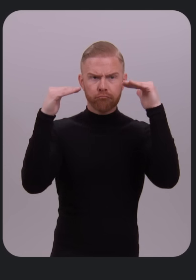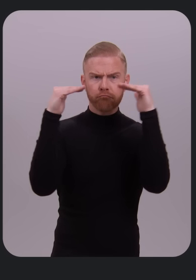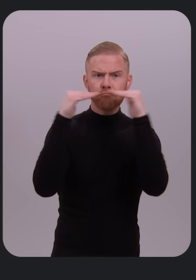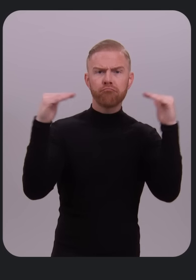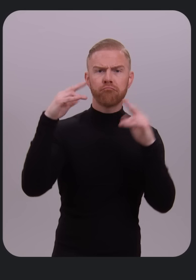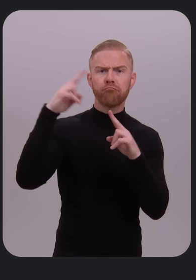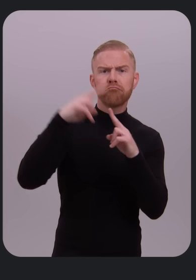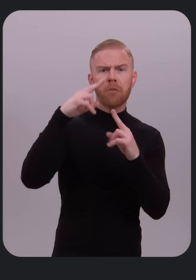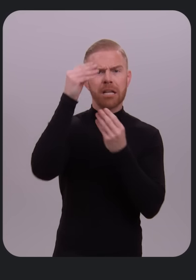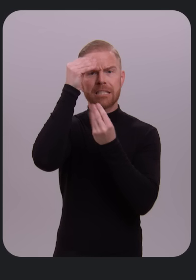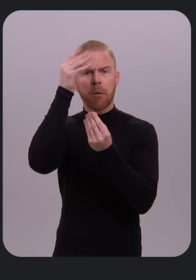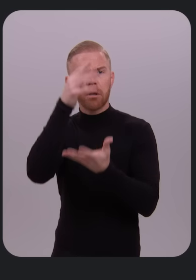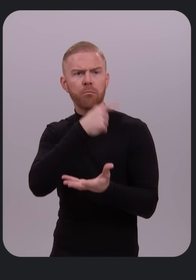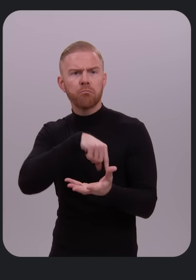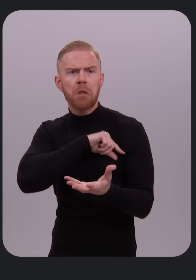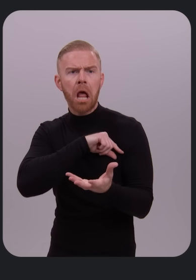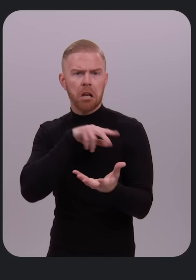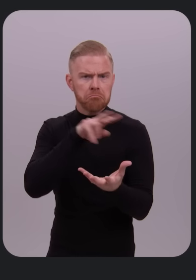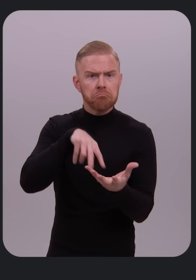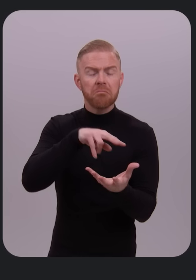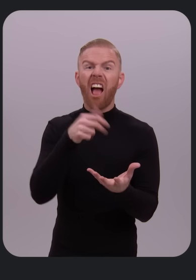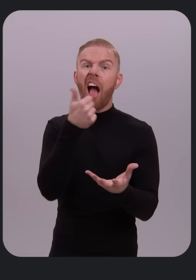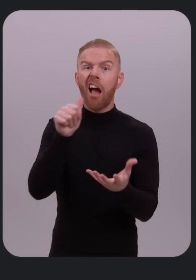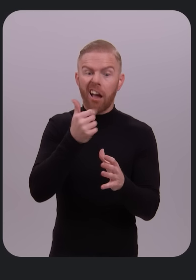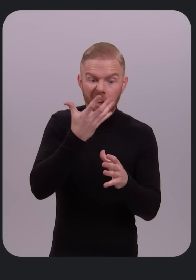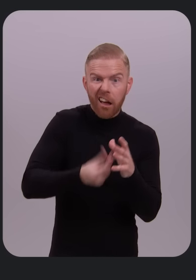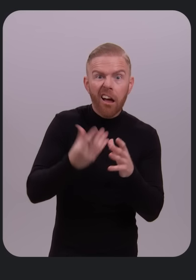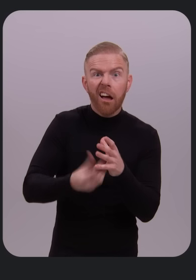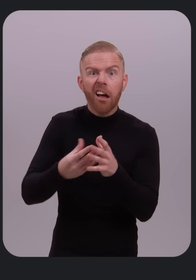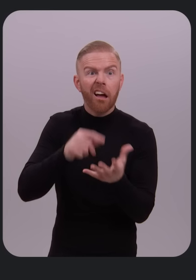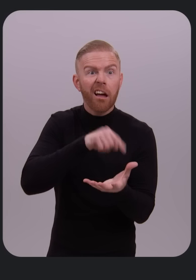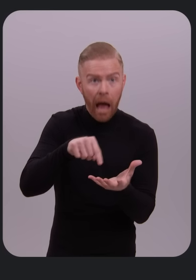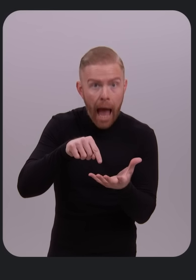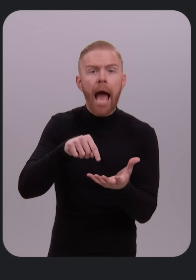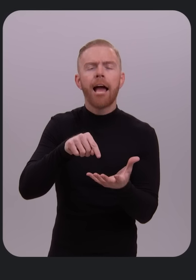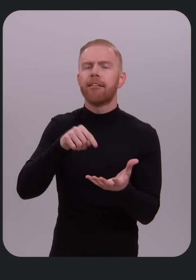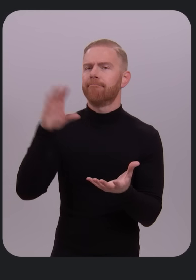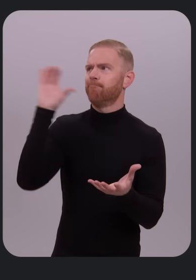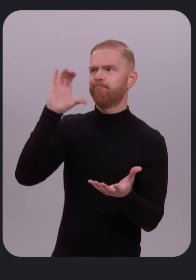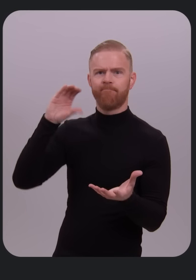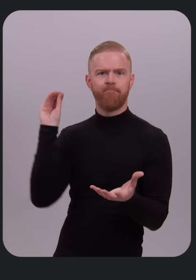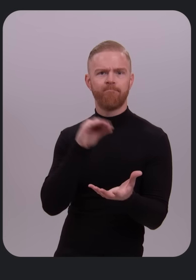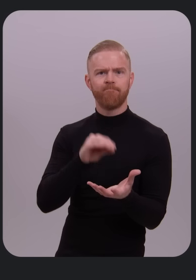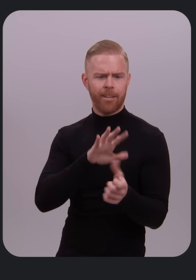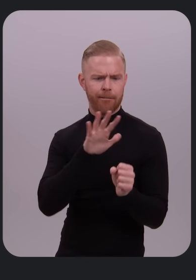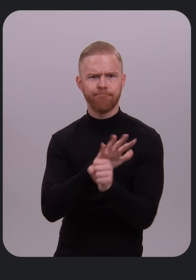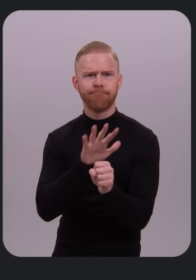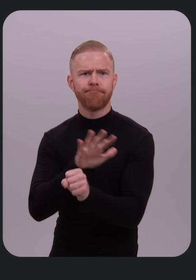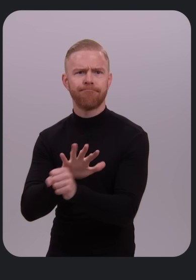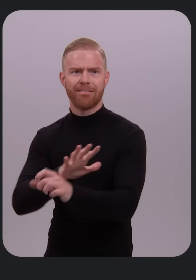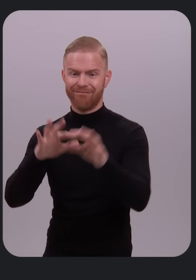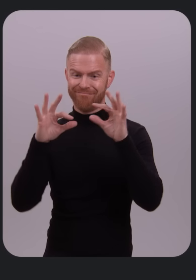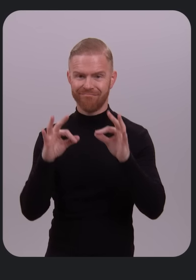And if it detects any gaps, it issues even more searches to fill them in. That means, with AI Mode, you get